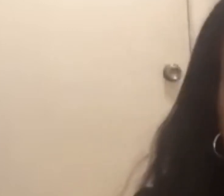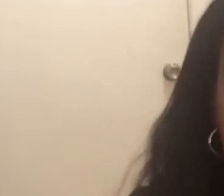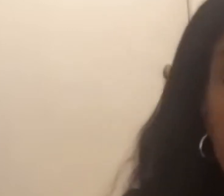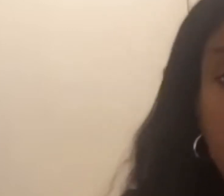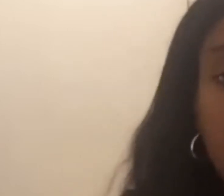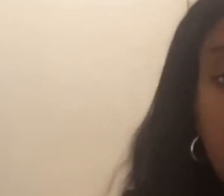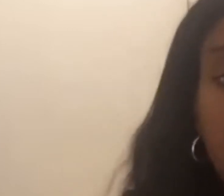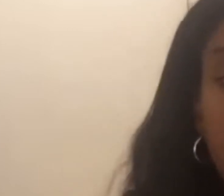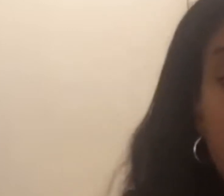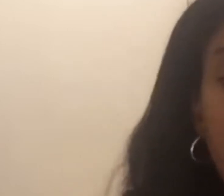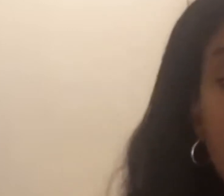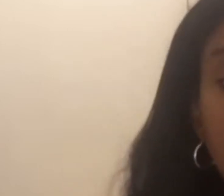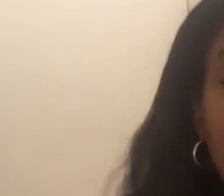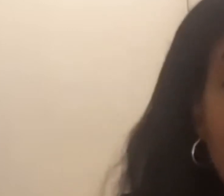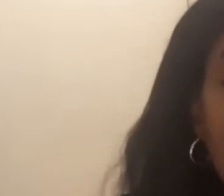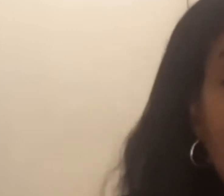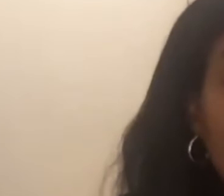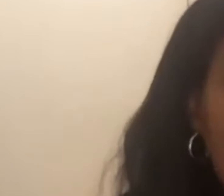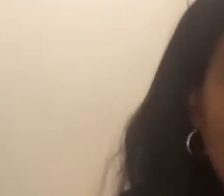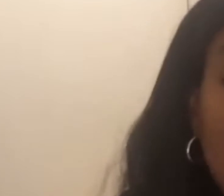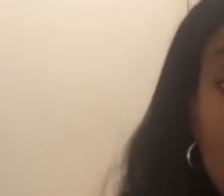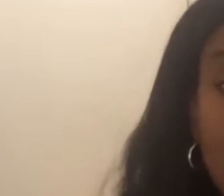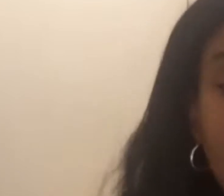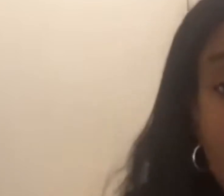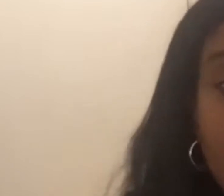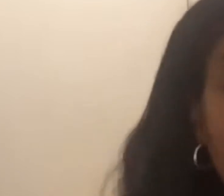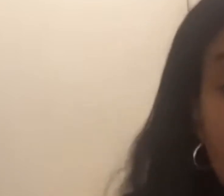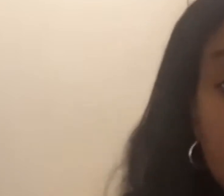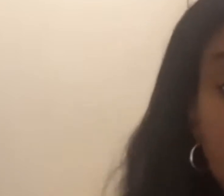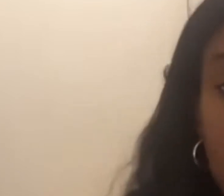today's program is titled platforms for the people which i think is just a beautiful way